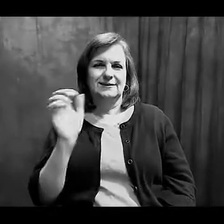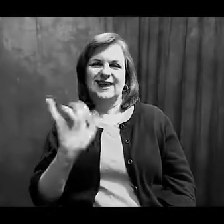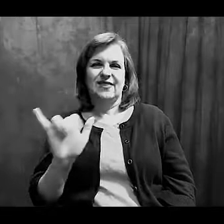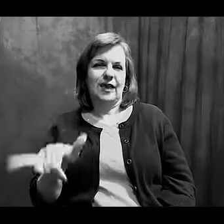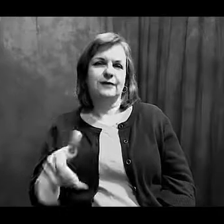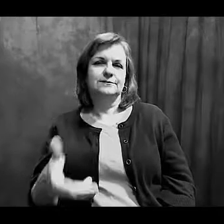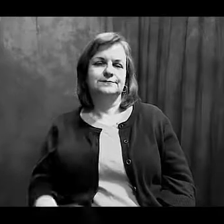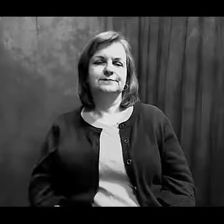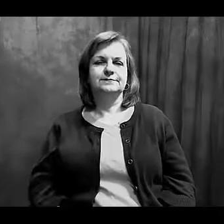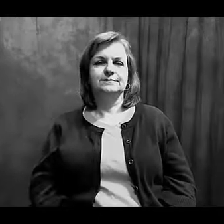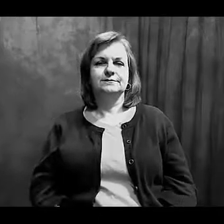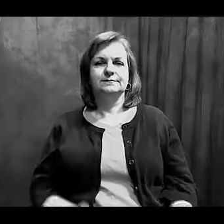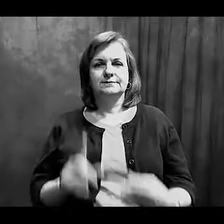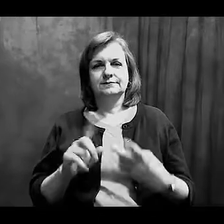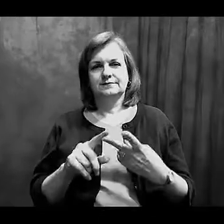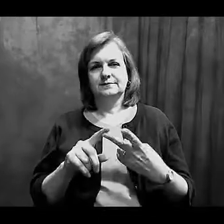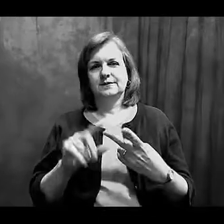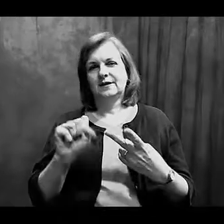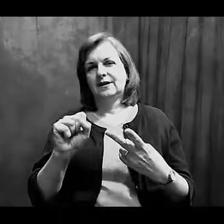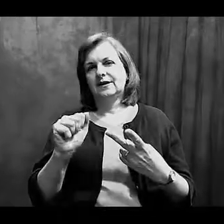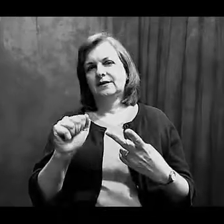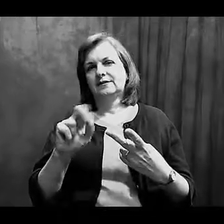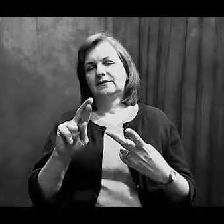skin things like that